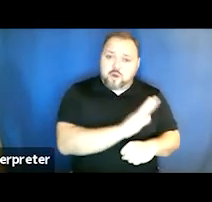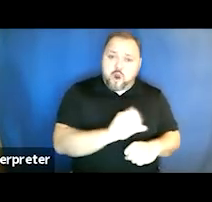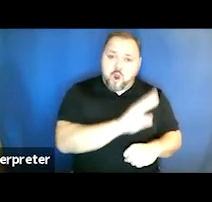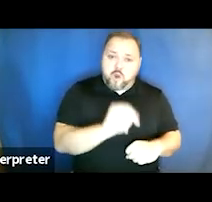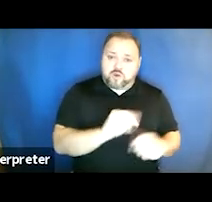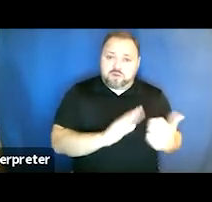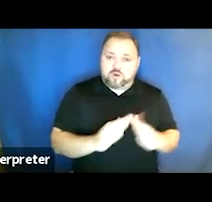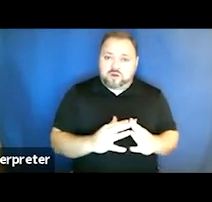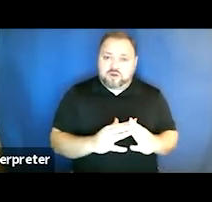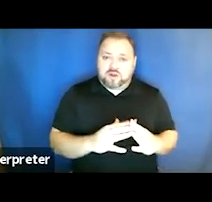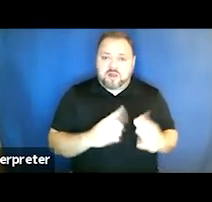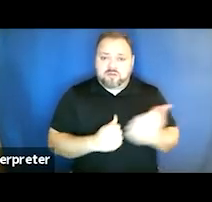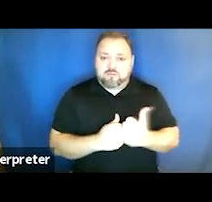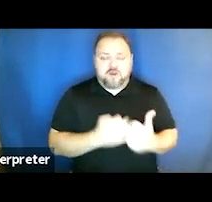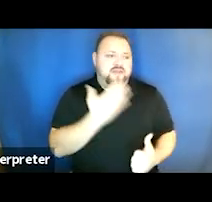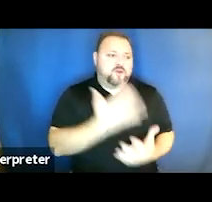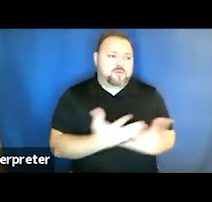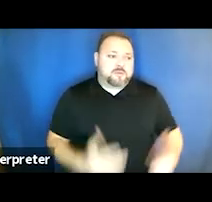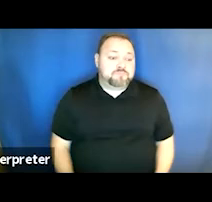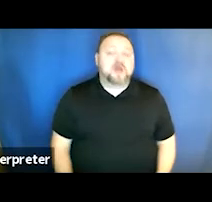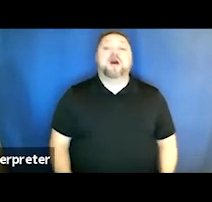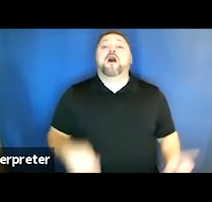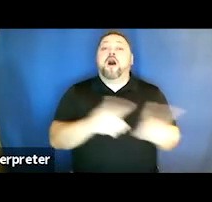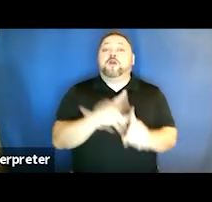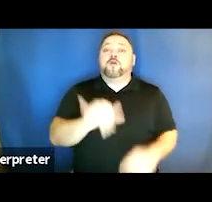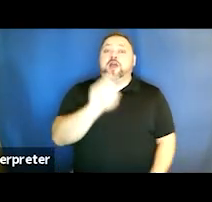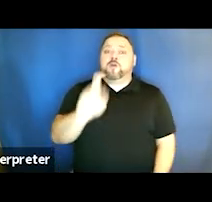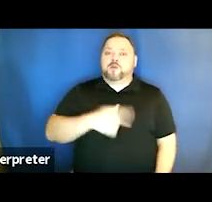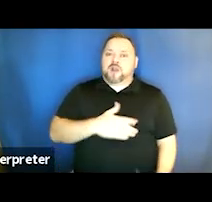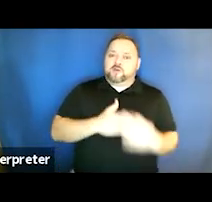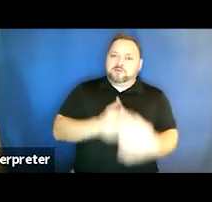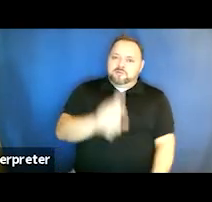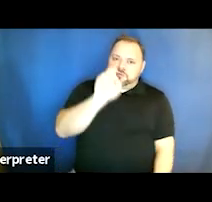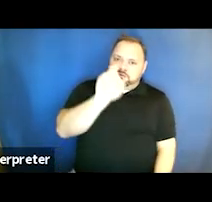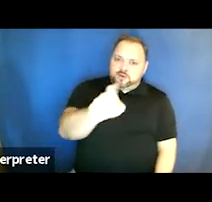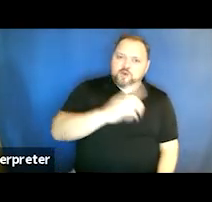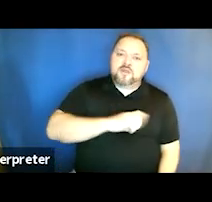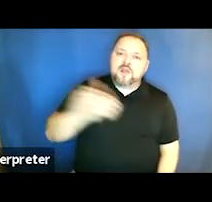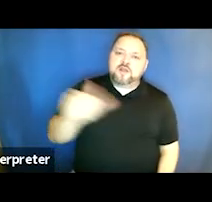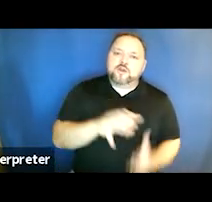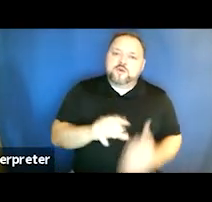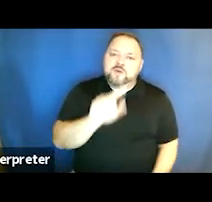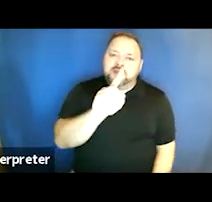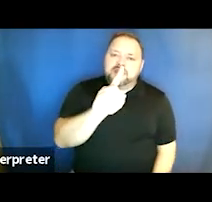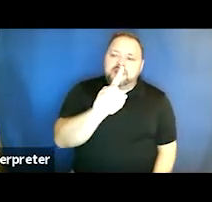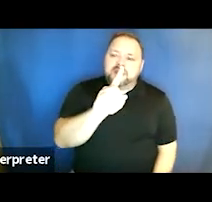Thank you so much. I'd also like to direct this question to our other student, Derrick Tough, if you'd like to share